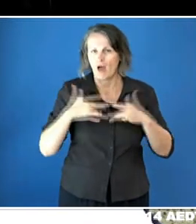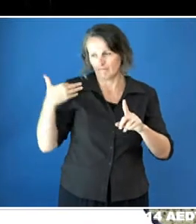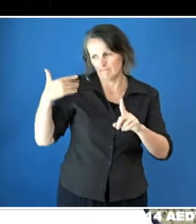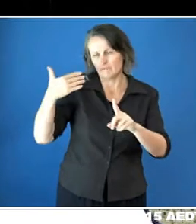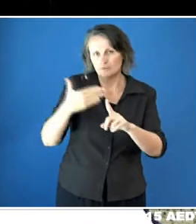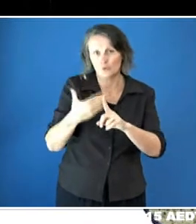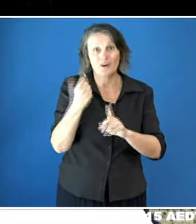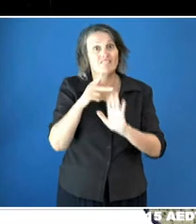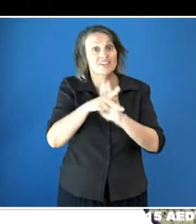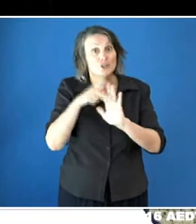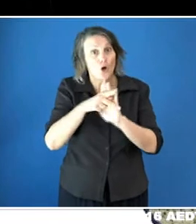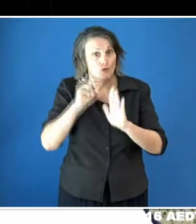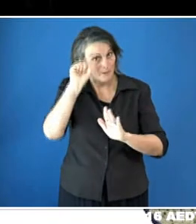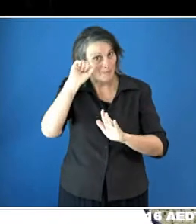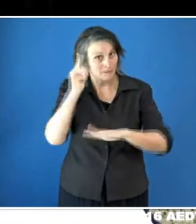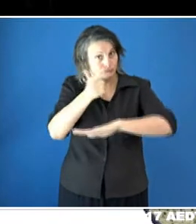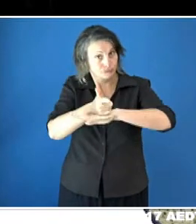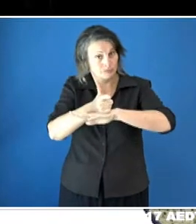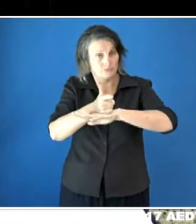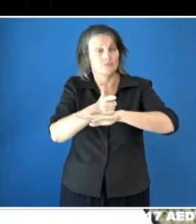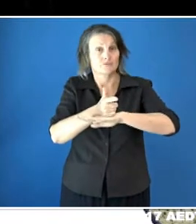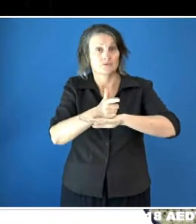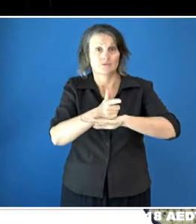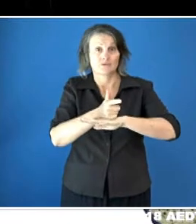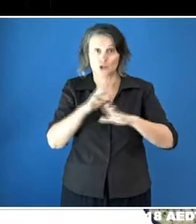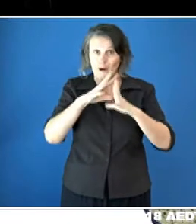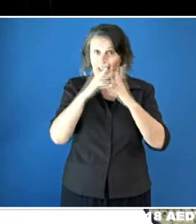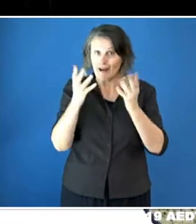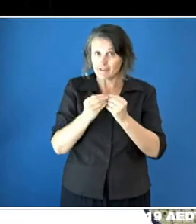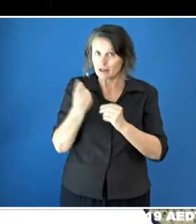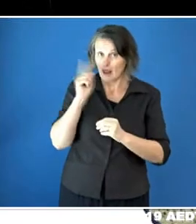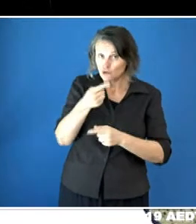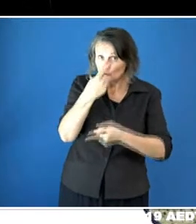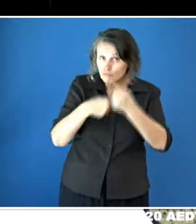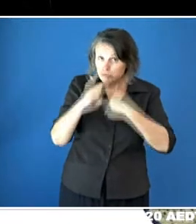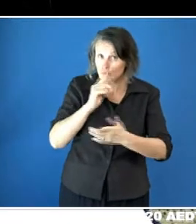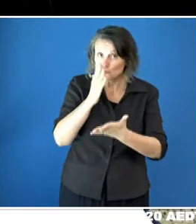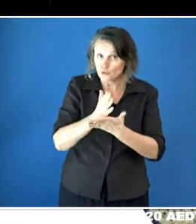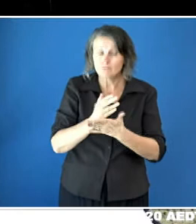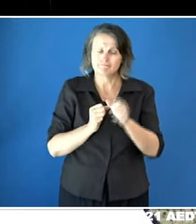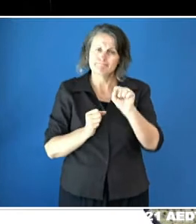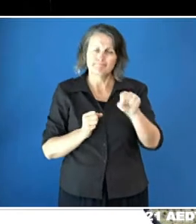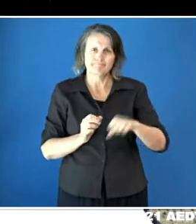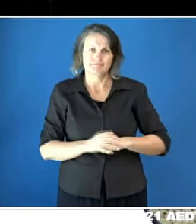that. MS CRAWFORD: Yes. And everything you told me in that - at that time was true, wasn't it? MS CRAWFORD: Yes. MS EASTMAN: So we might show the Royal Commissioners the